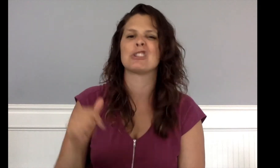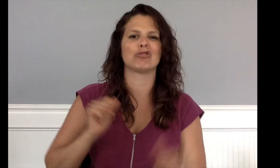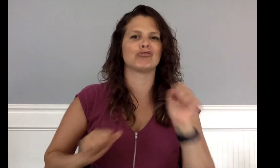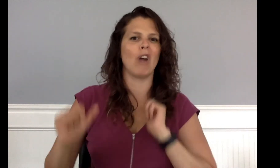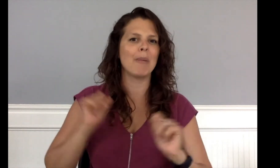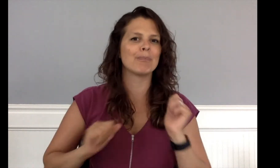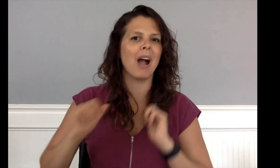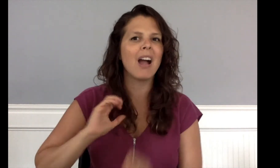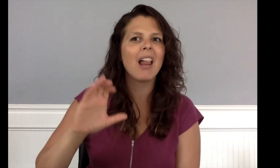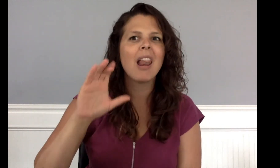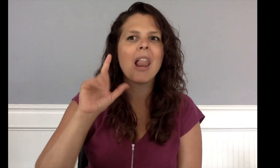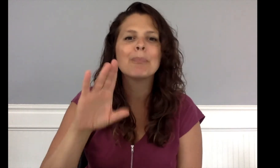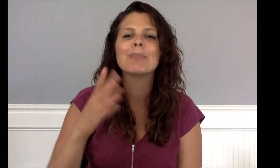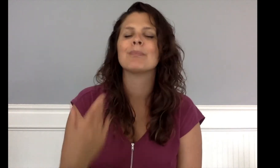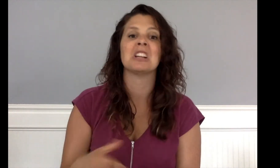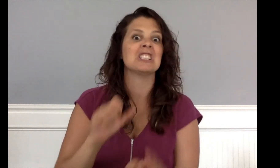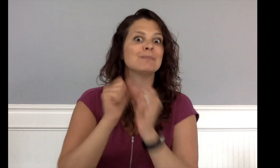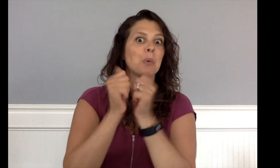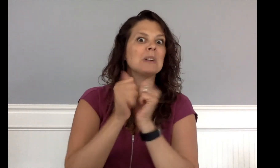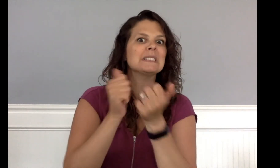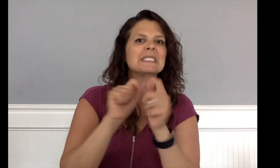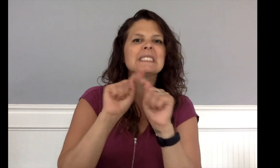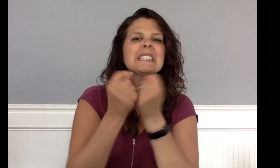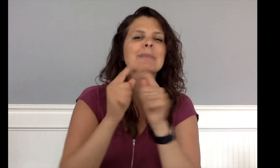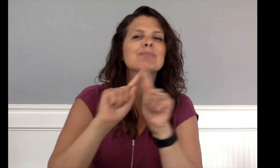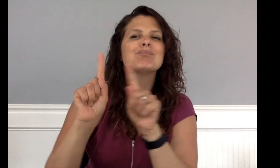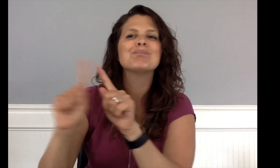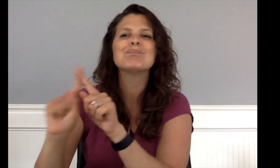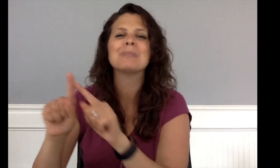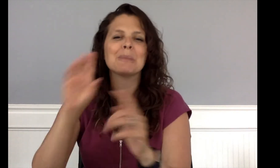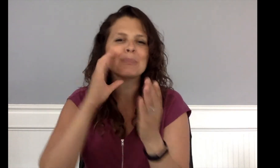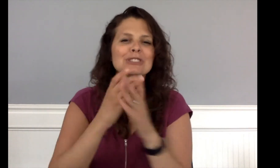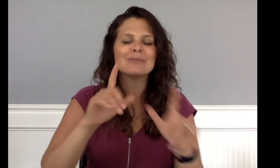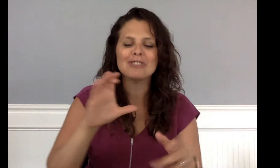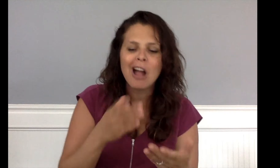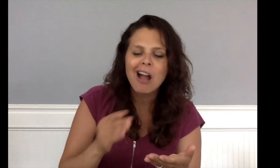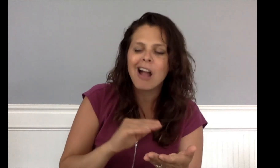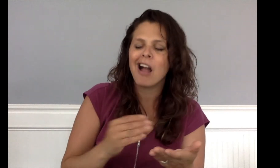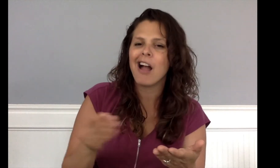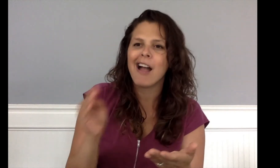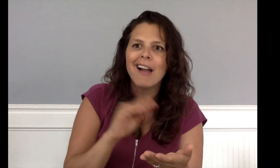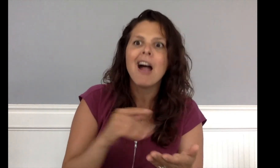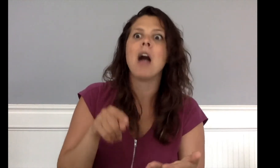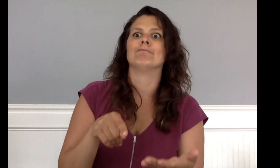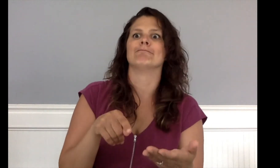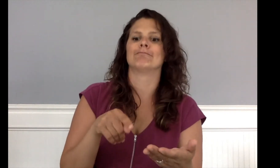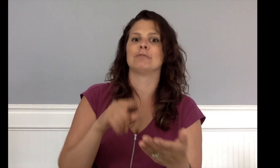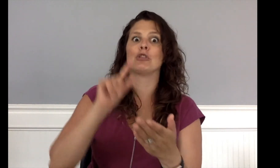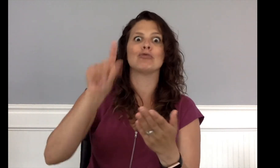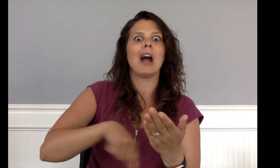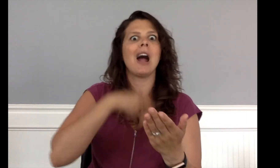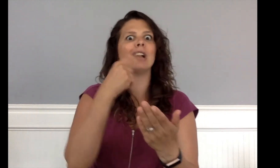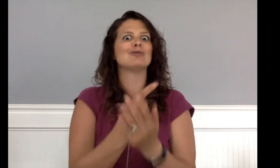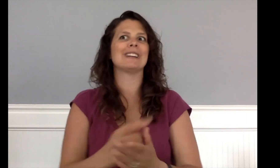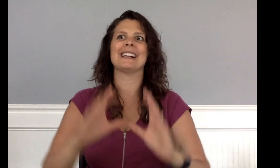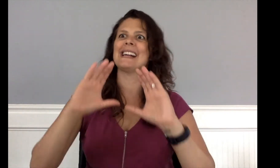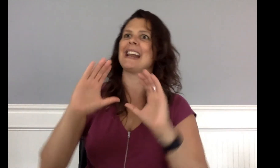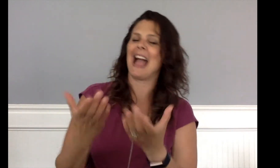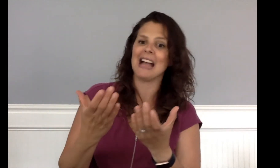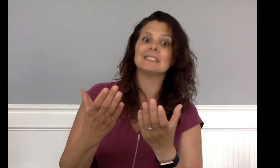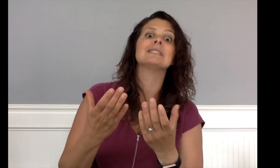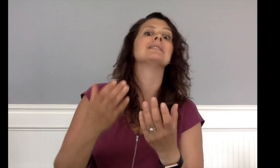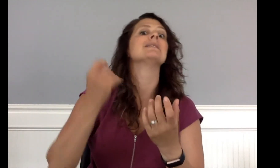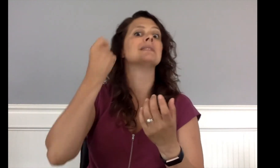the drama club, the sports teams. She came to the graduating class,